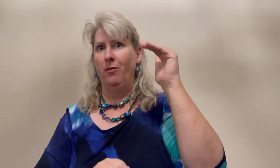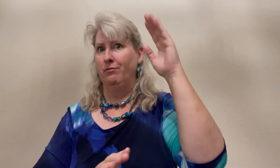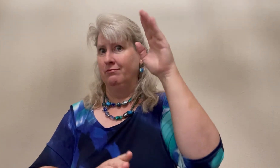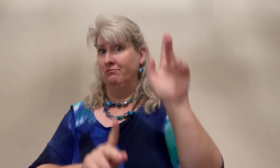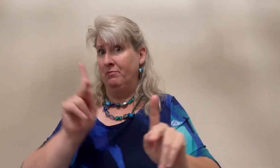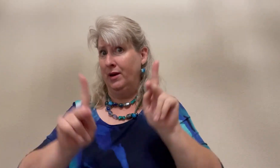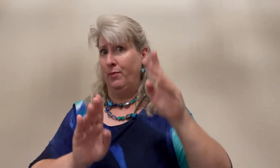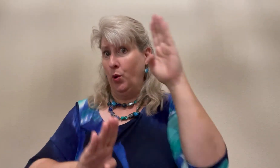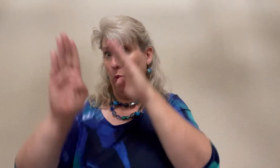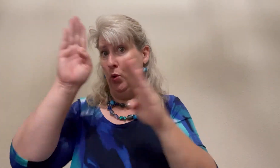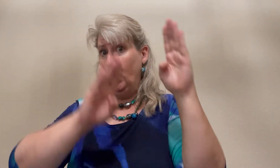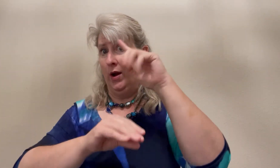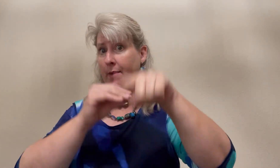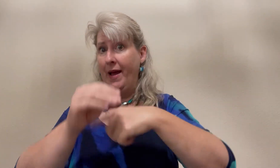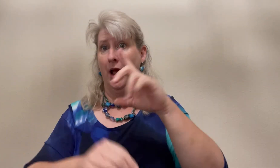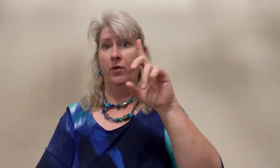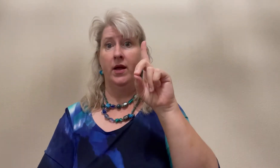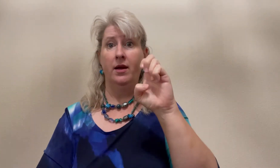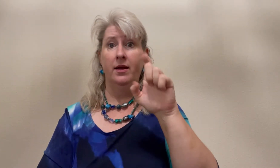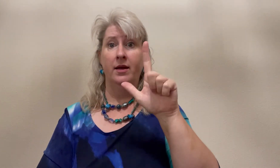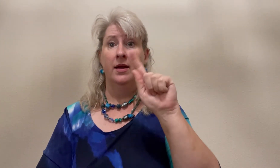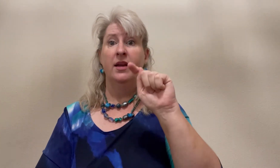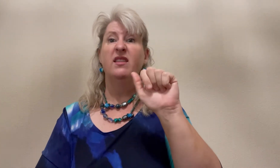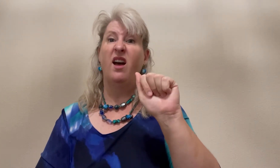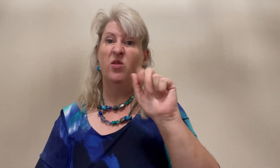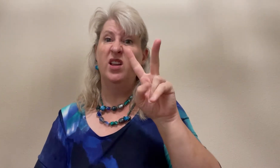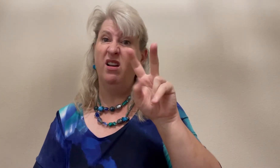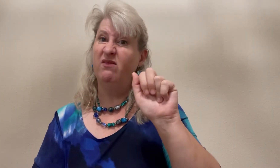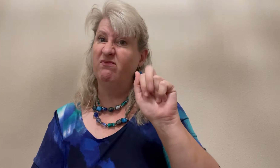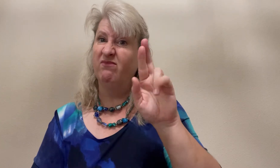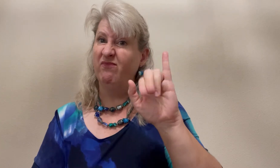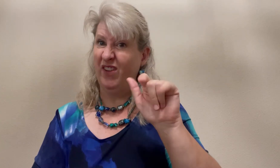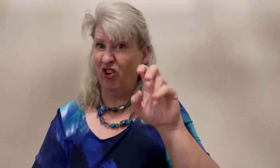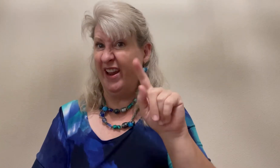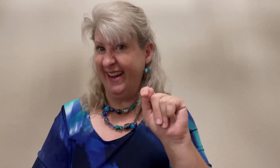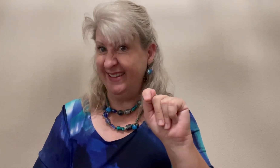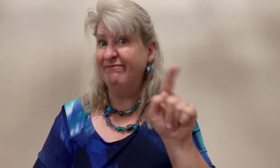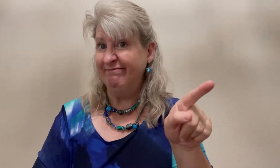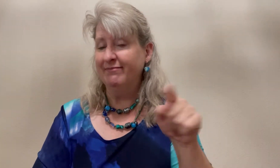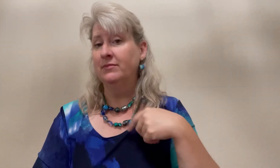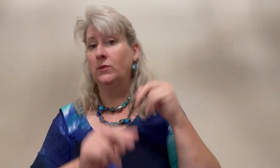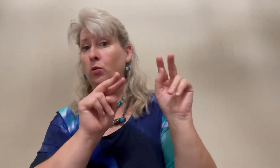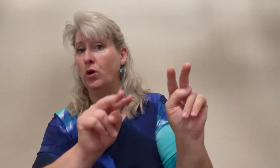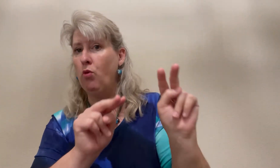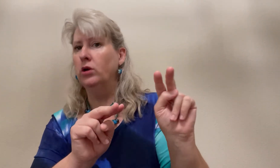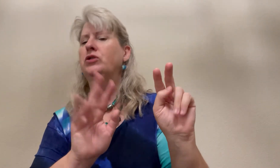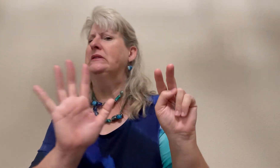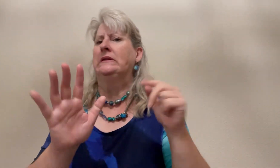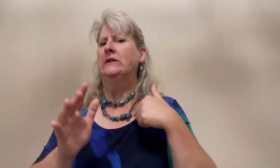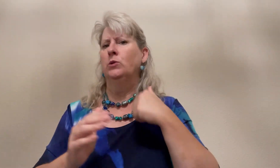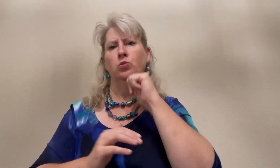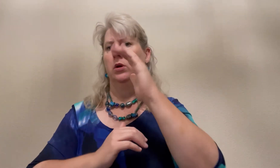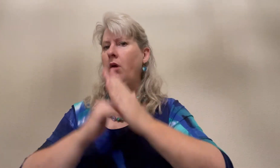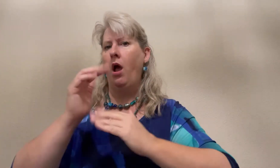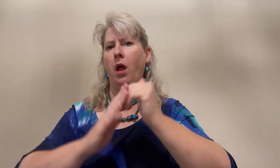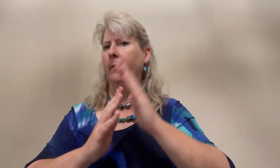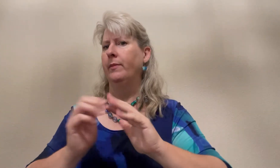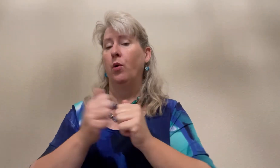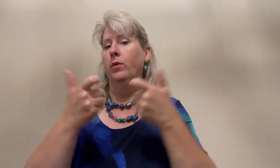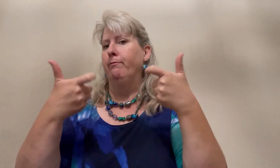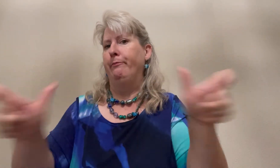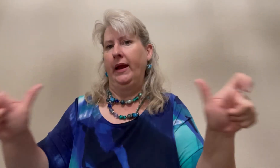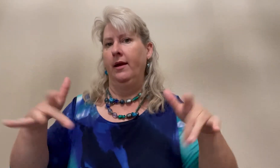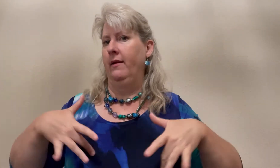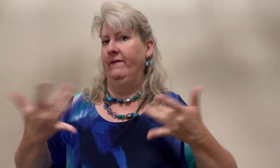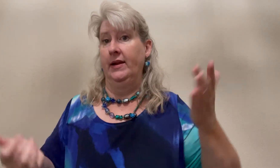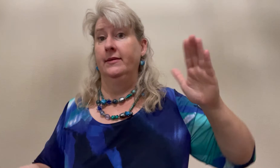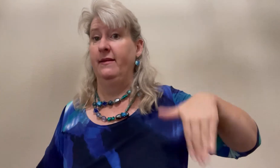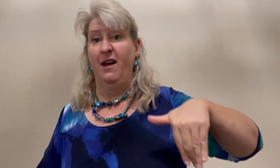worried about the Delta Variant, we are not comfortable hosting big events yet.